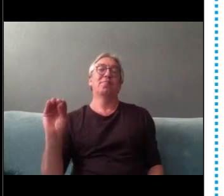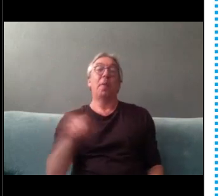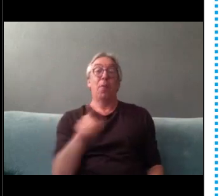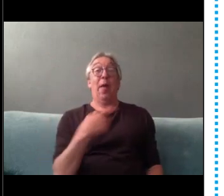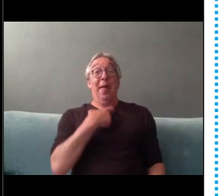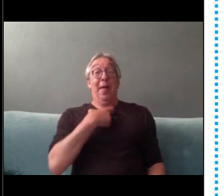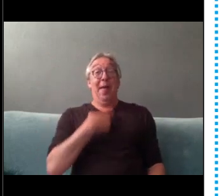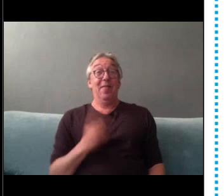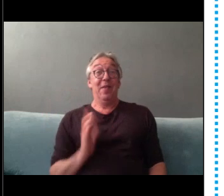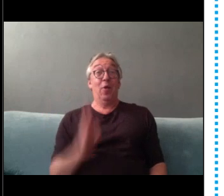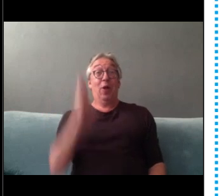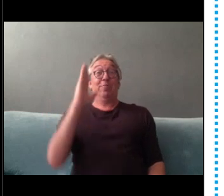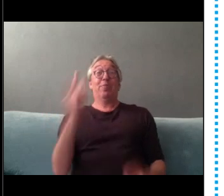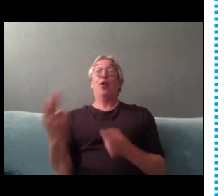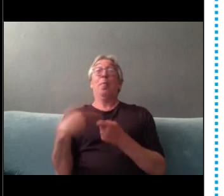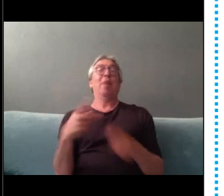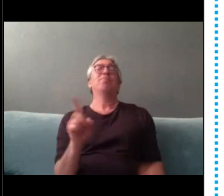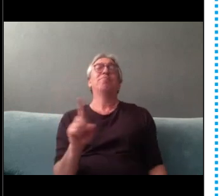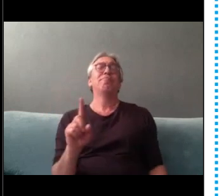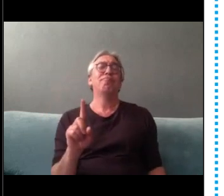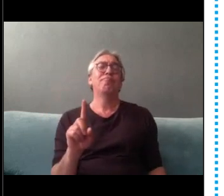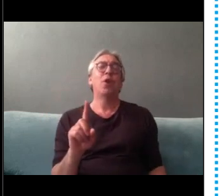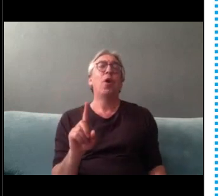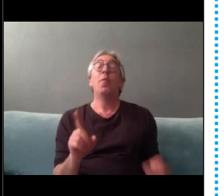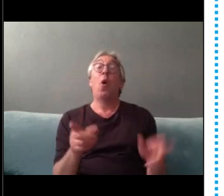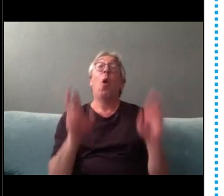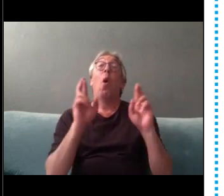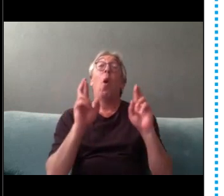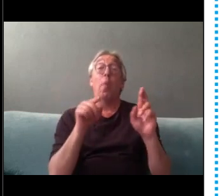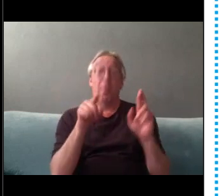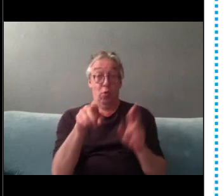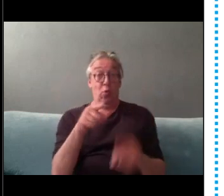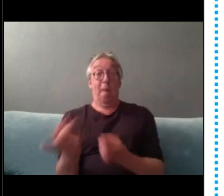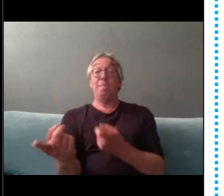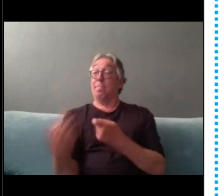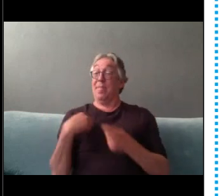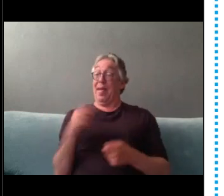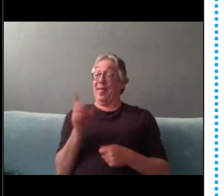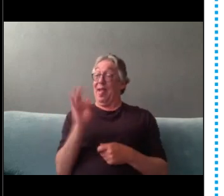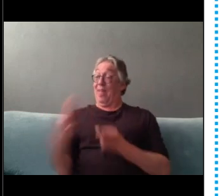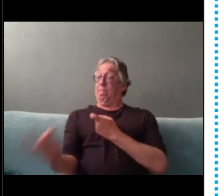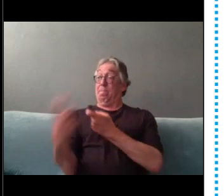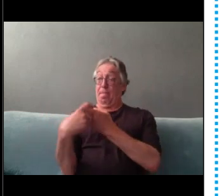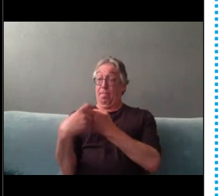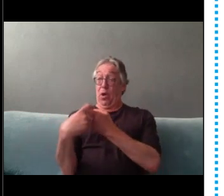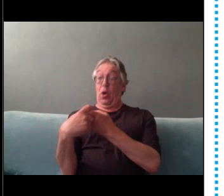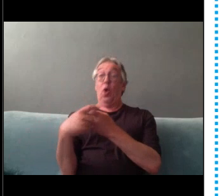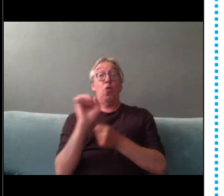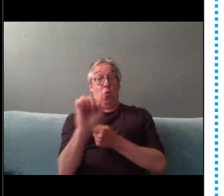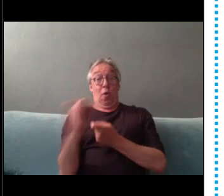I think there hopefully will be a possibility. Also the Commission publishes all their open consultations.